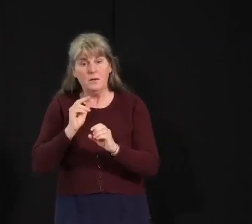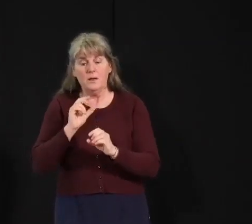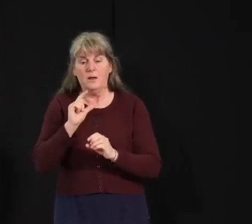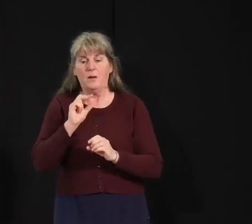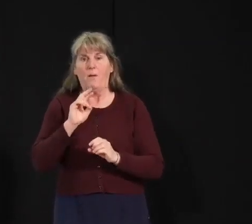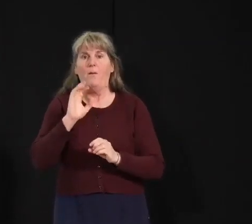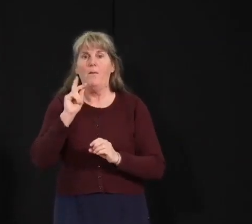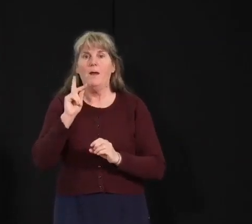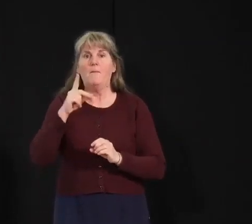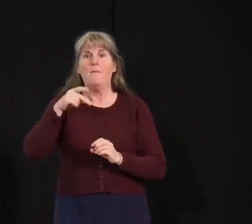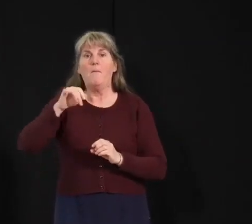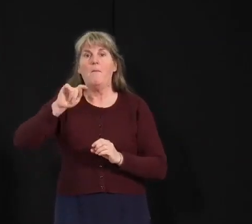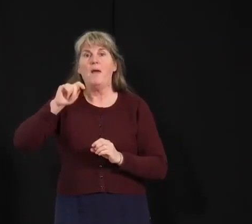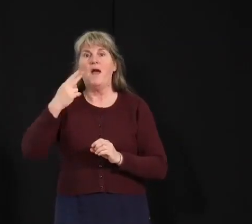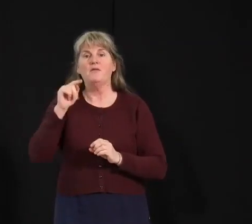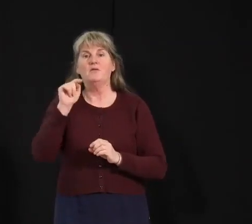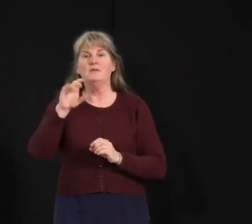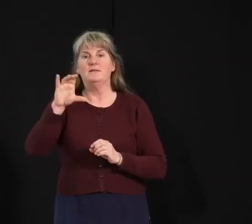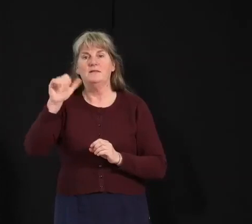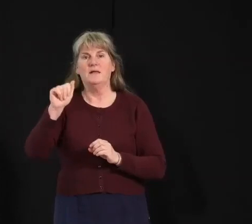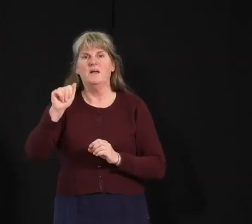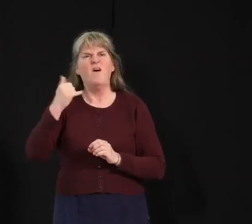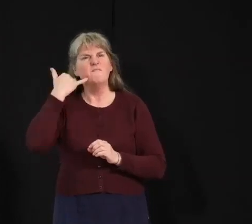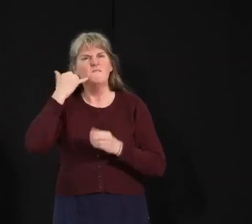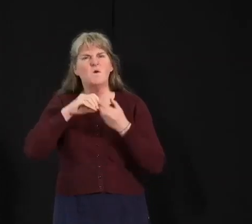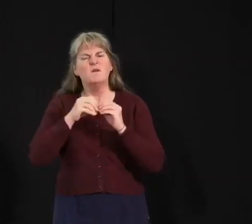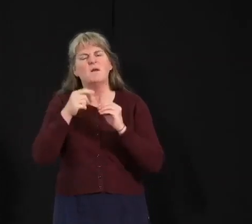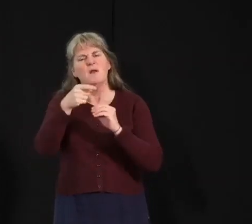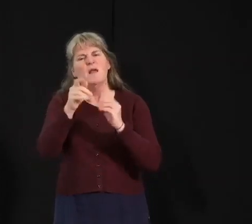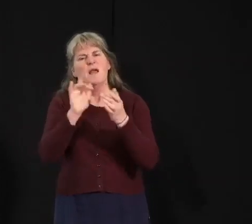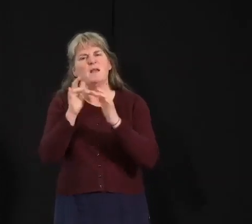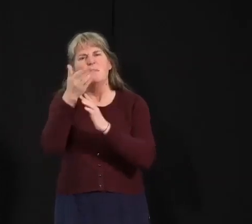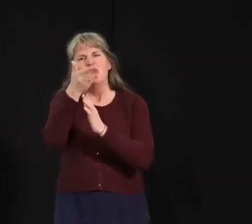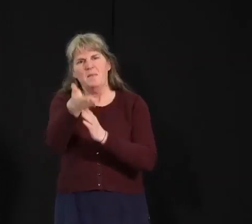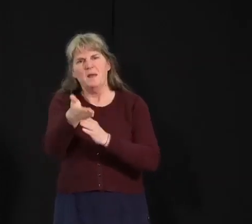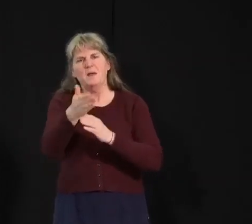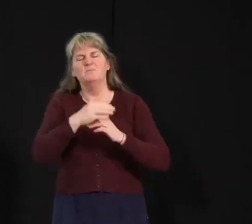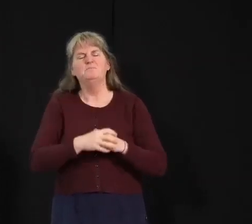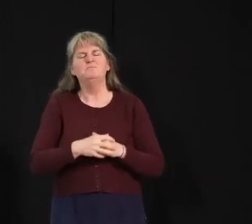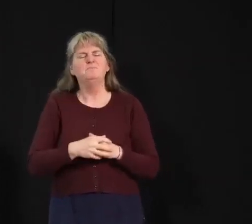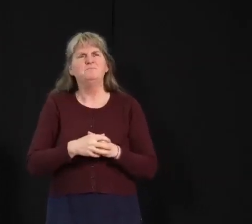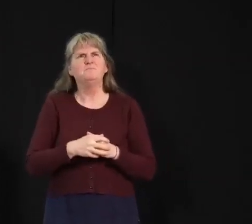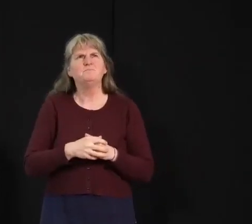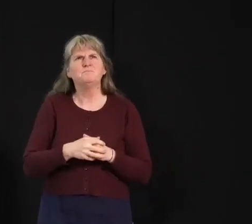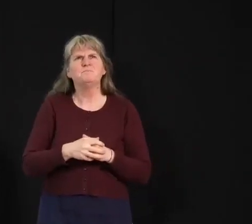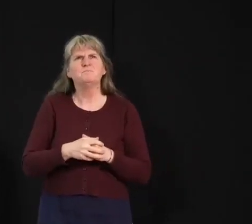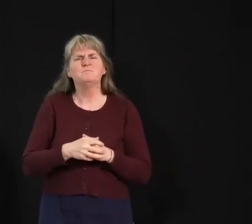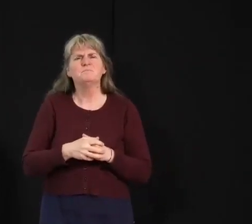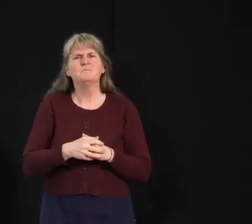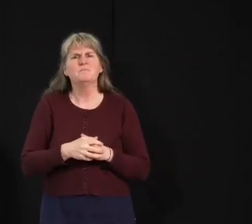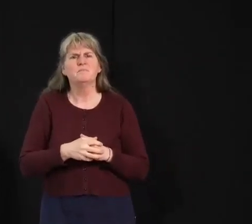might also-- this might also be a very opportune time to reduce or quit vaping.